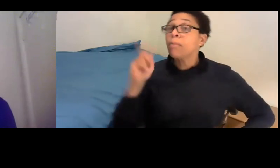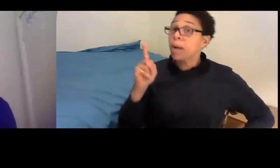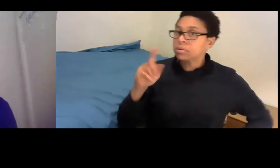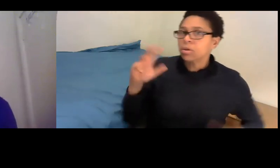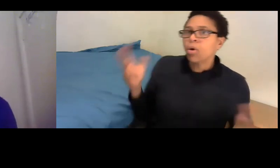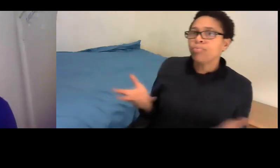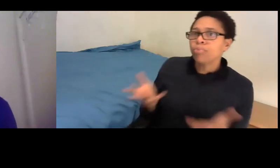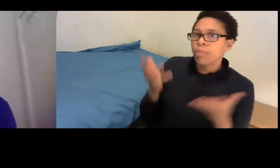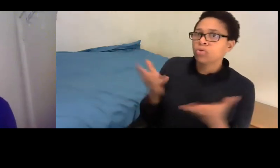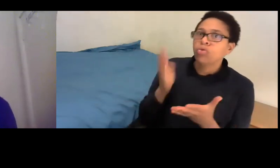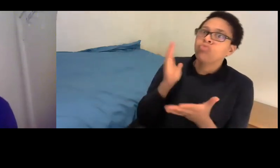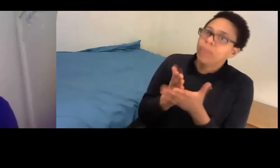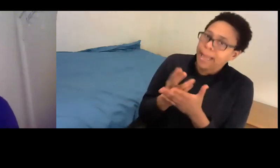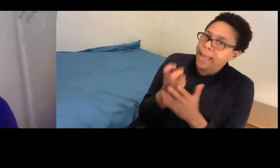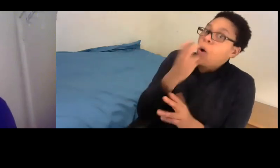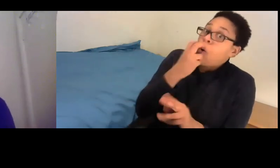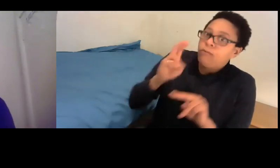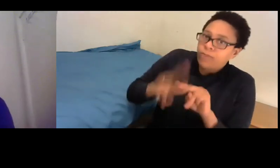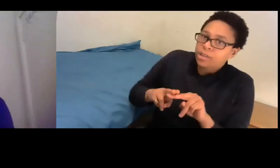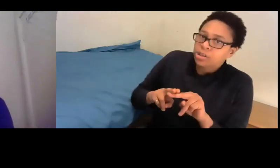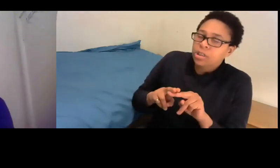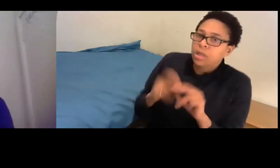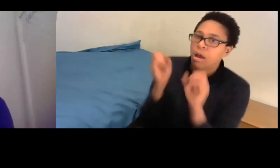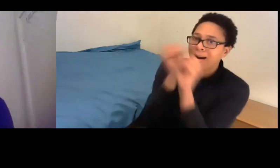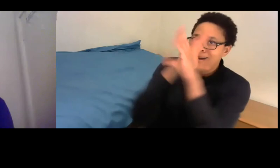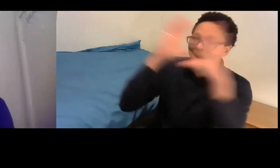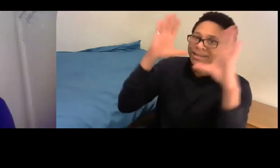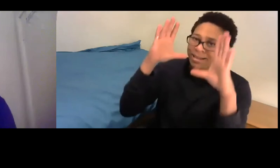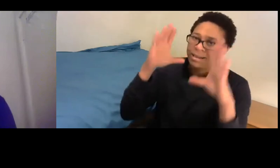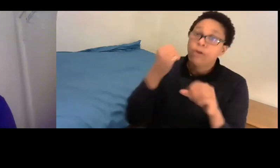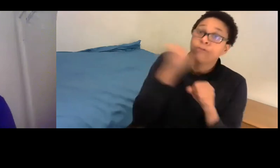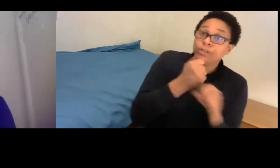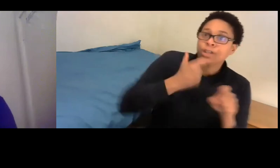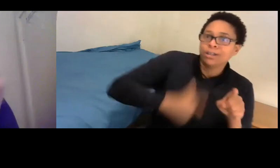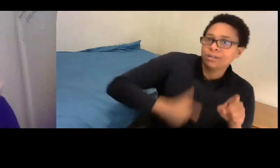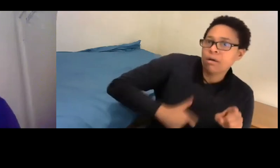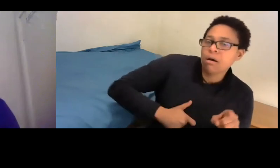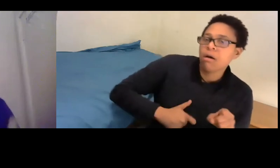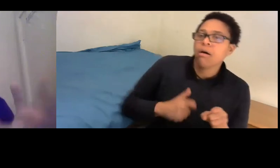conservative ideal of sexuality and gender. And then he was